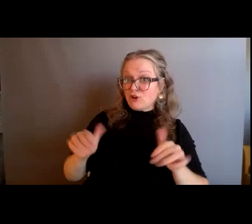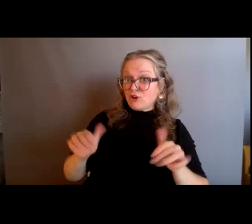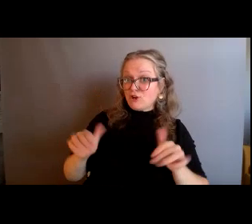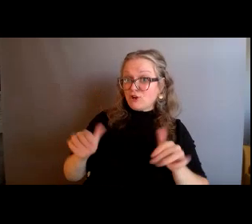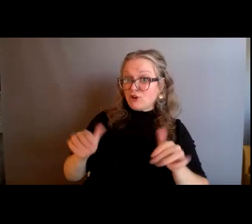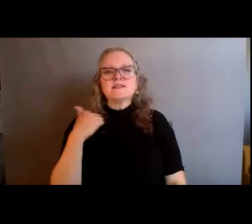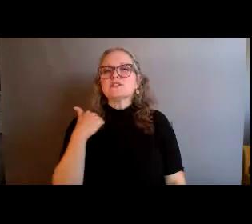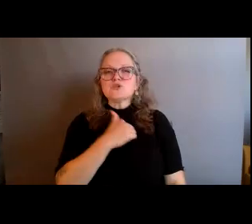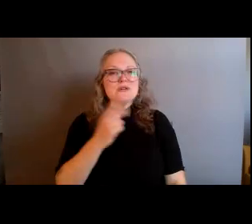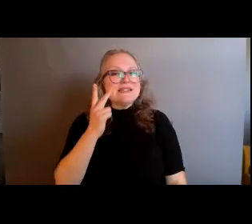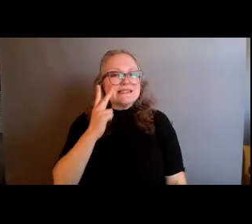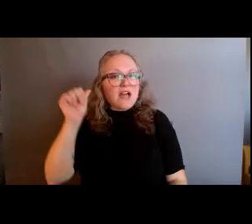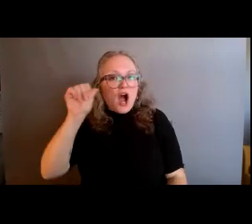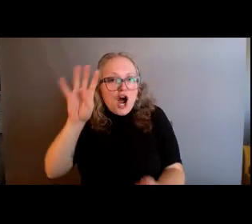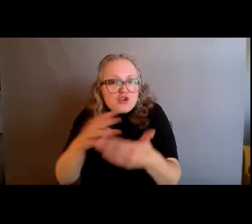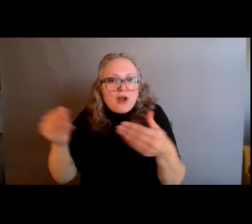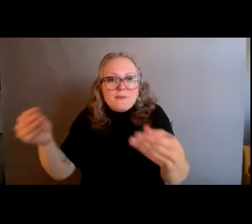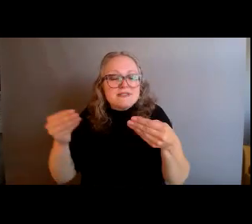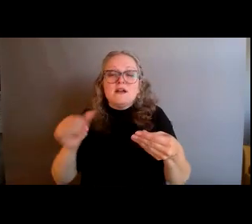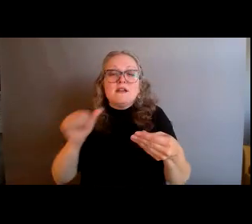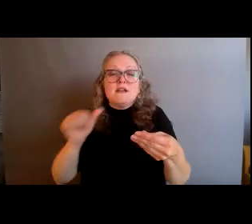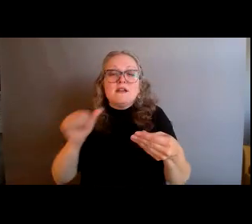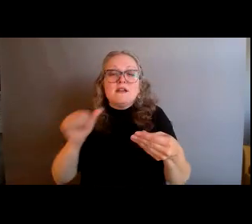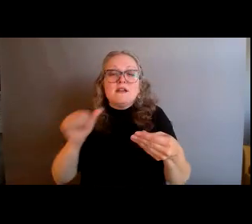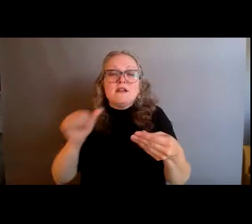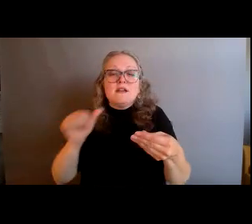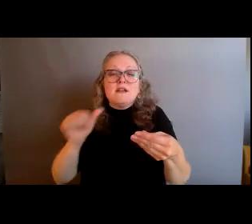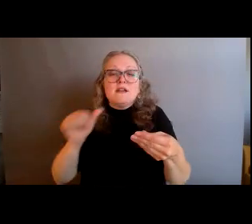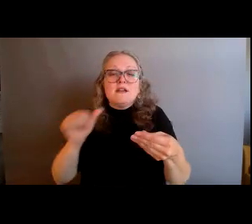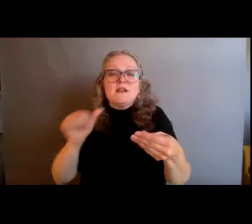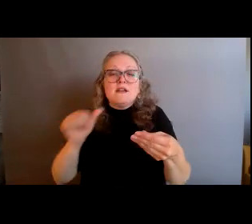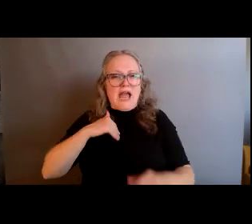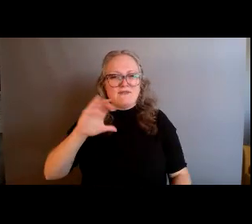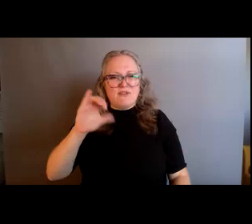We have not only just the graph, but we have those little charts or the little